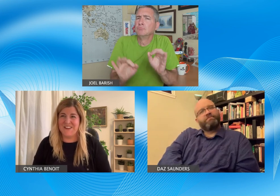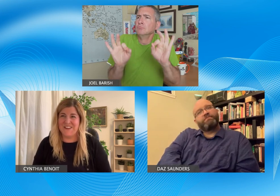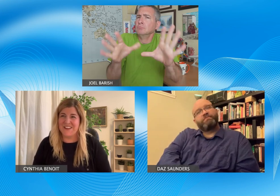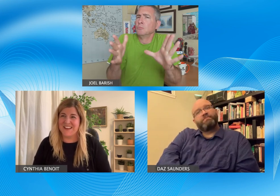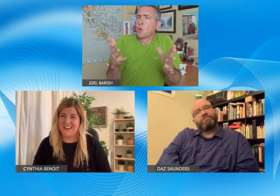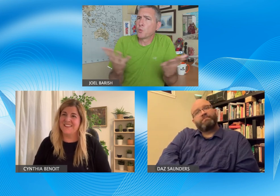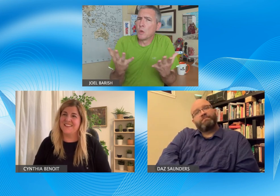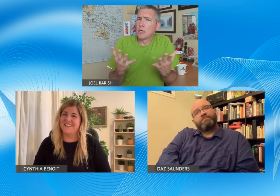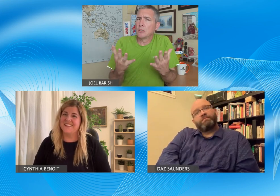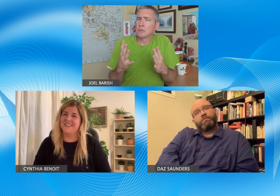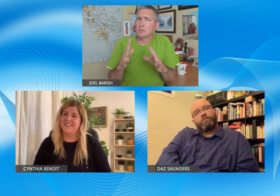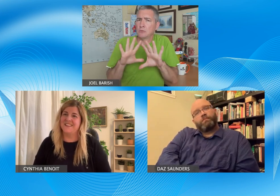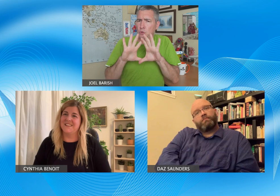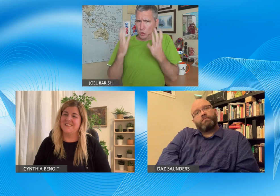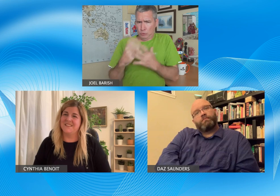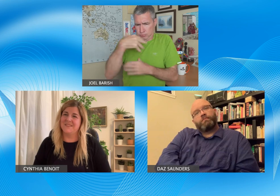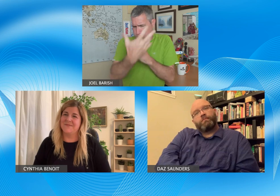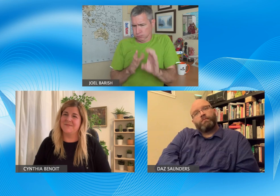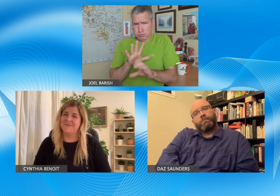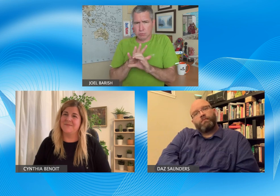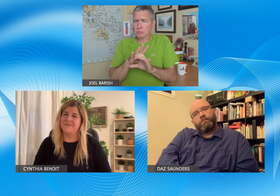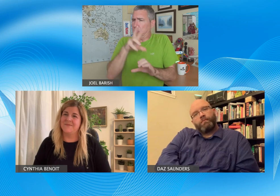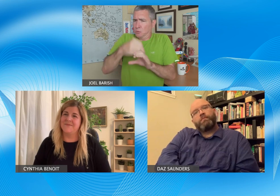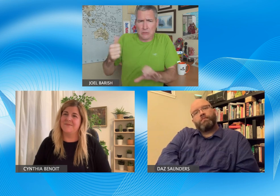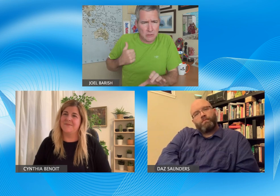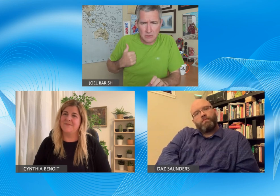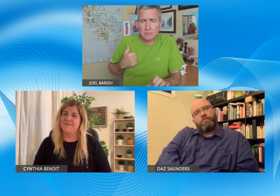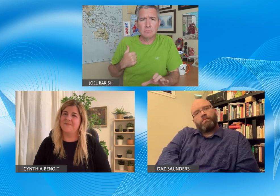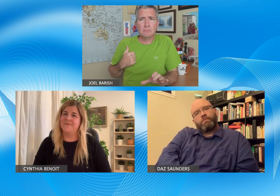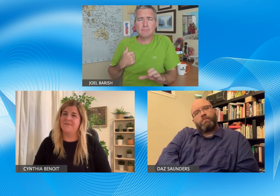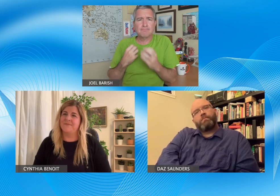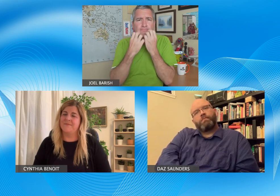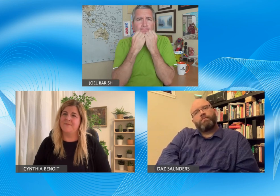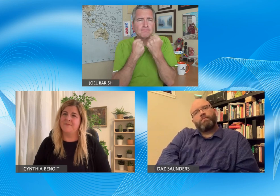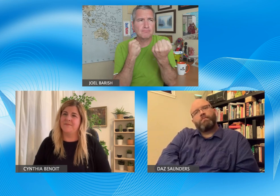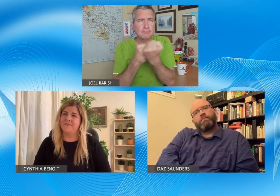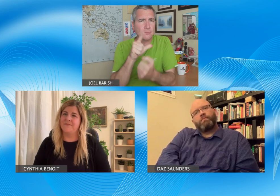One last thing, what would your last piece of advice be to populations who have similar experience